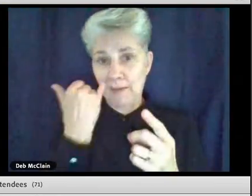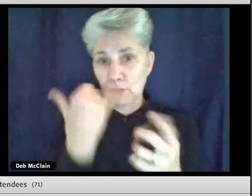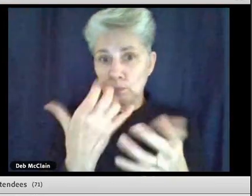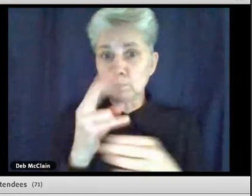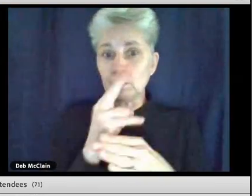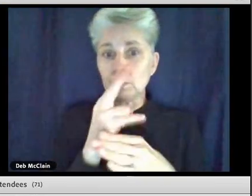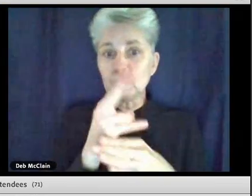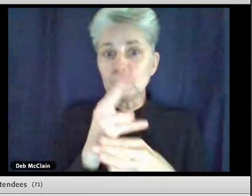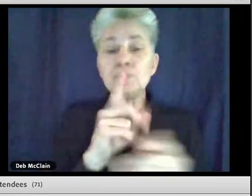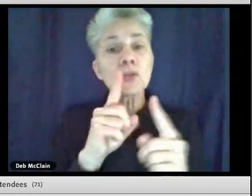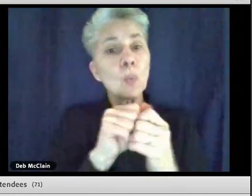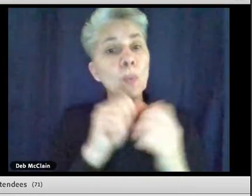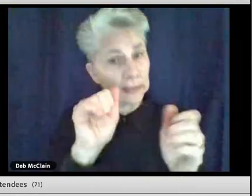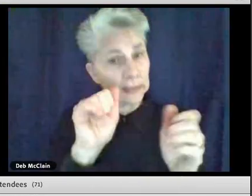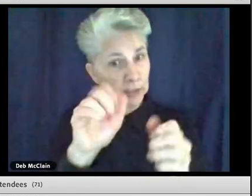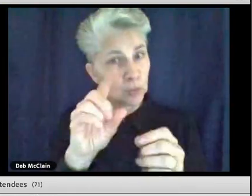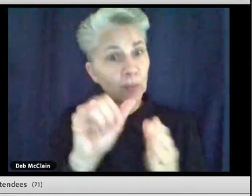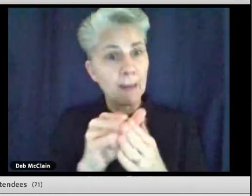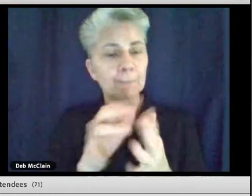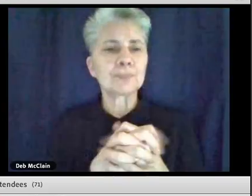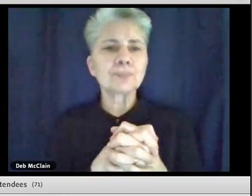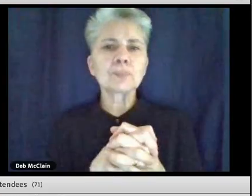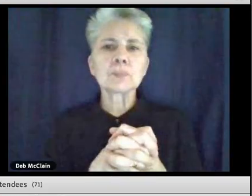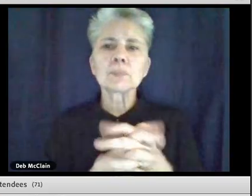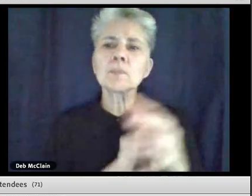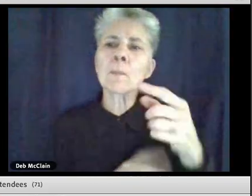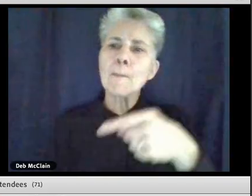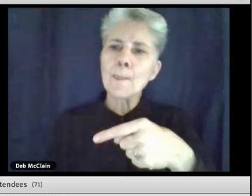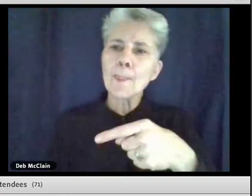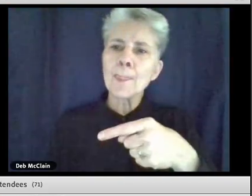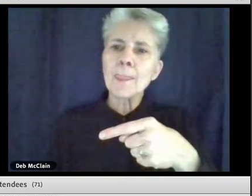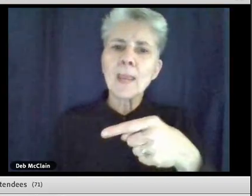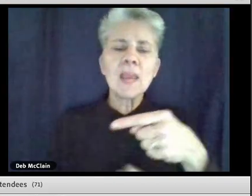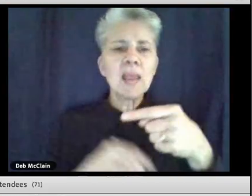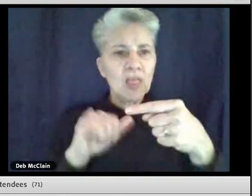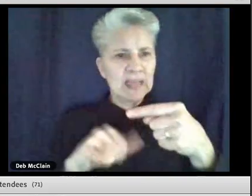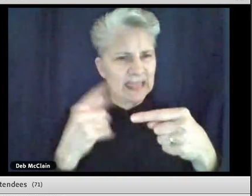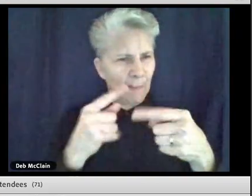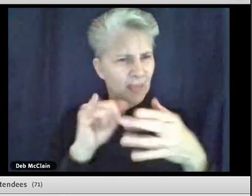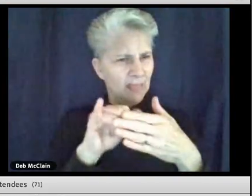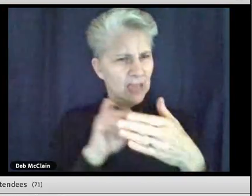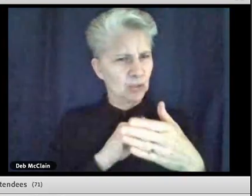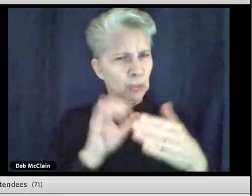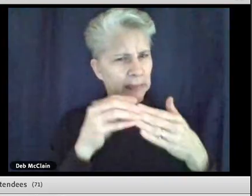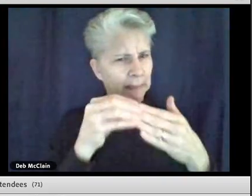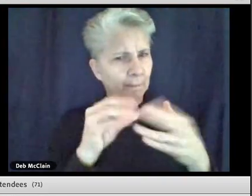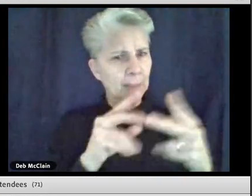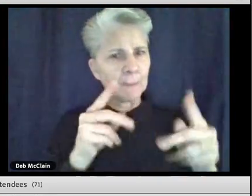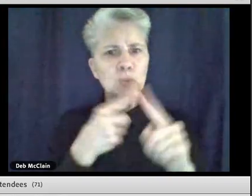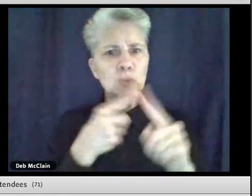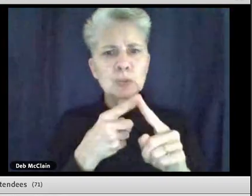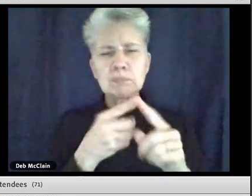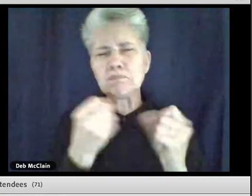and talk to somebody about, you can. So this is just something you can point to people. There's a ton of videos out there.